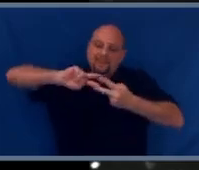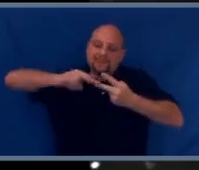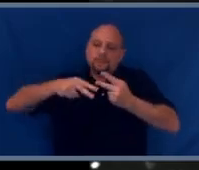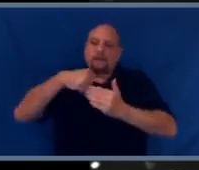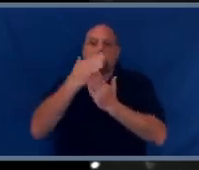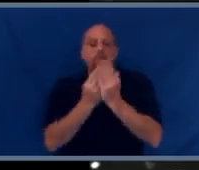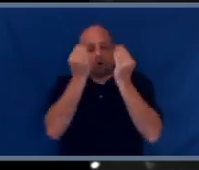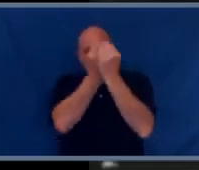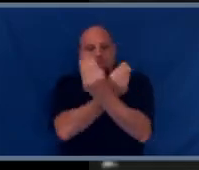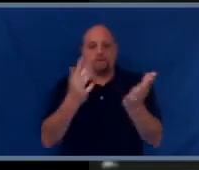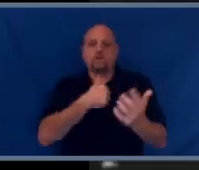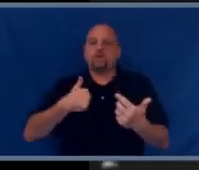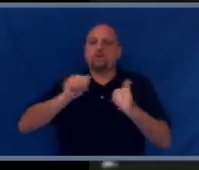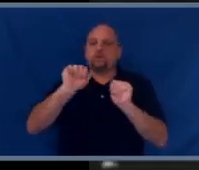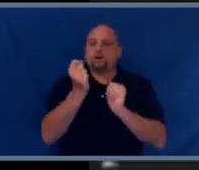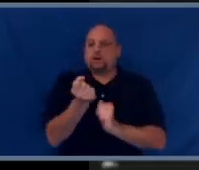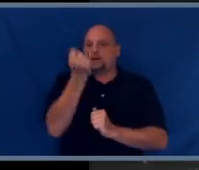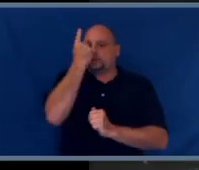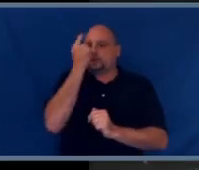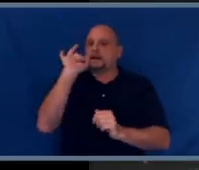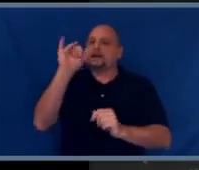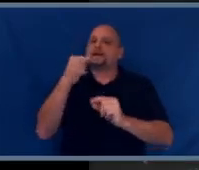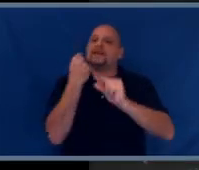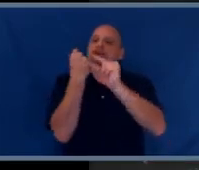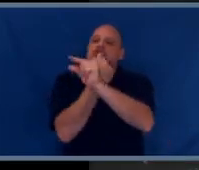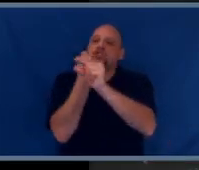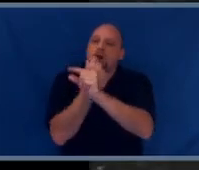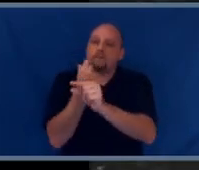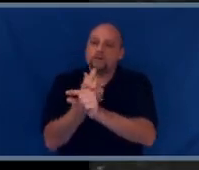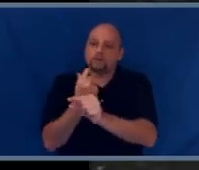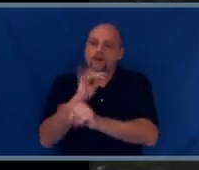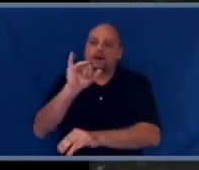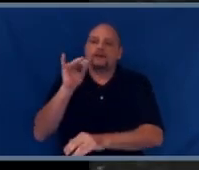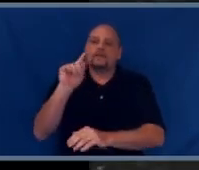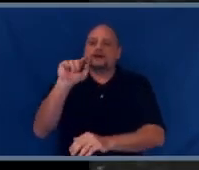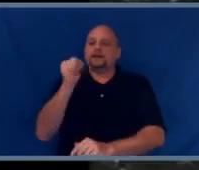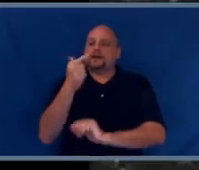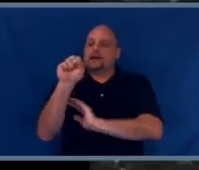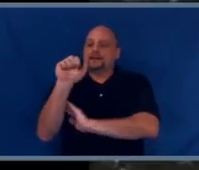IS TO UNDERSTAND THE GEOMETRY.